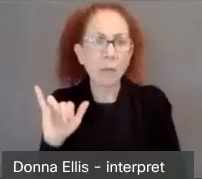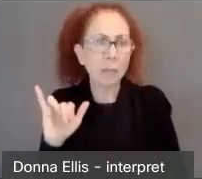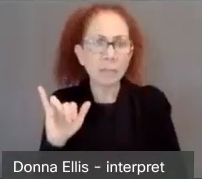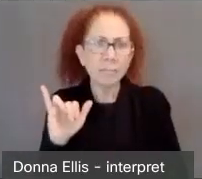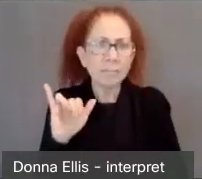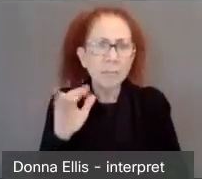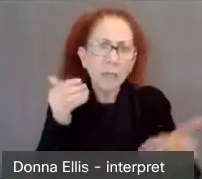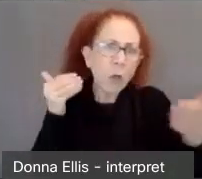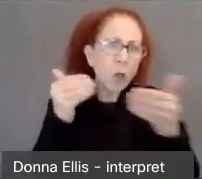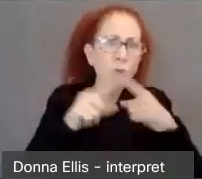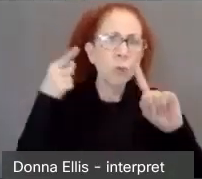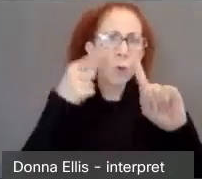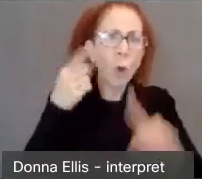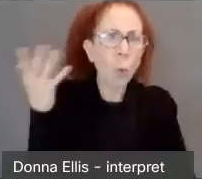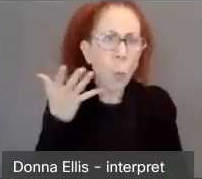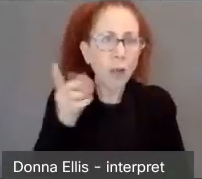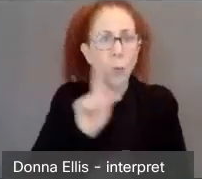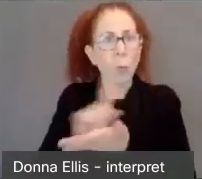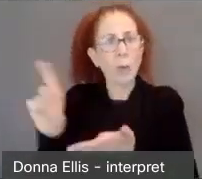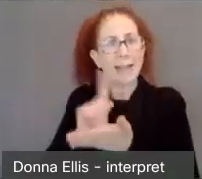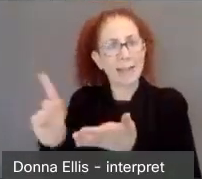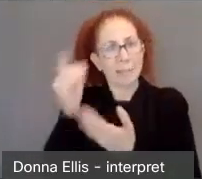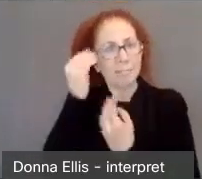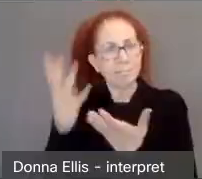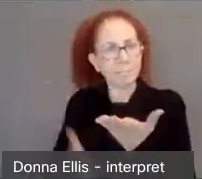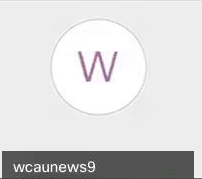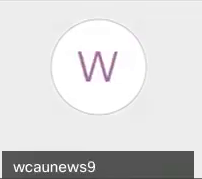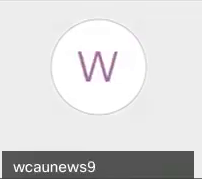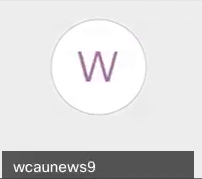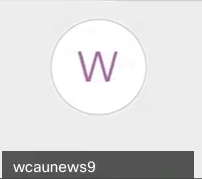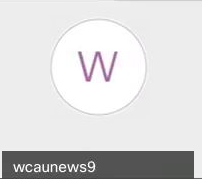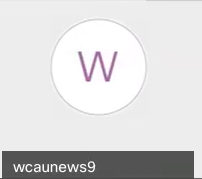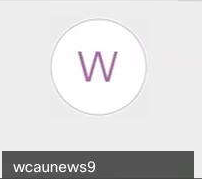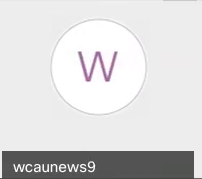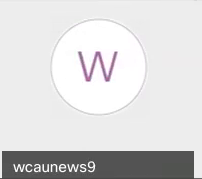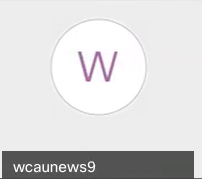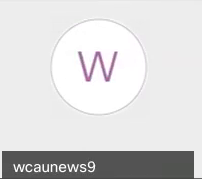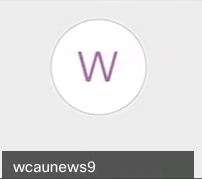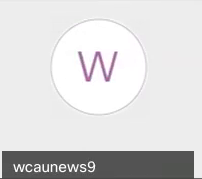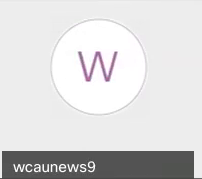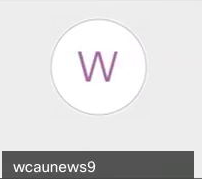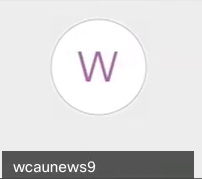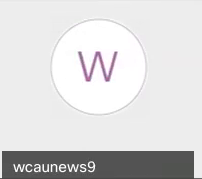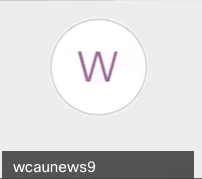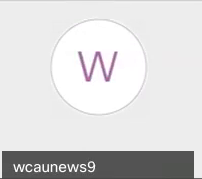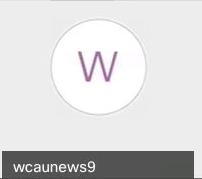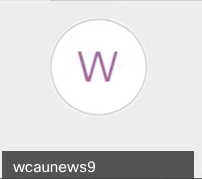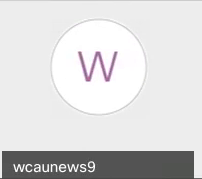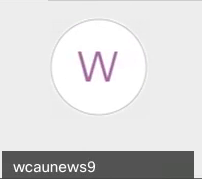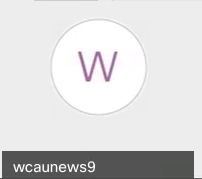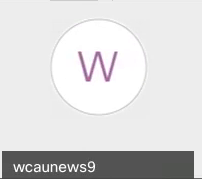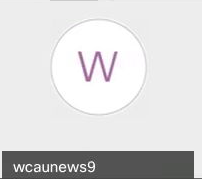Well here is our weekly update of how we are doing as a County and just to walk you through this, on